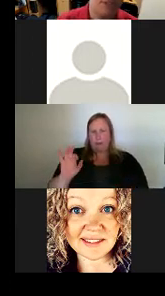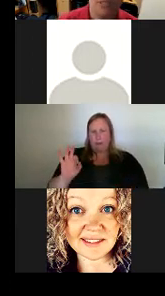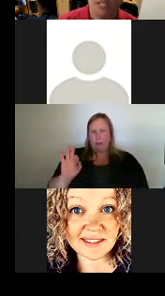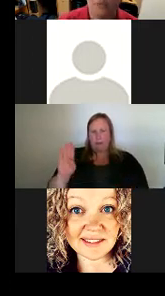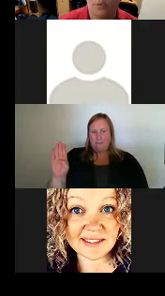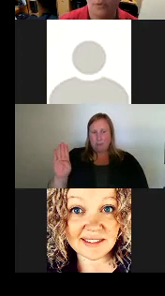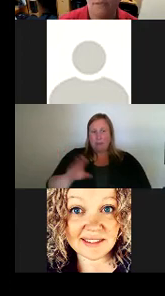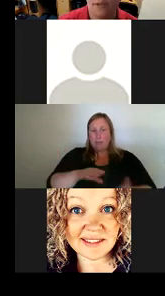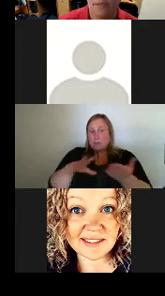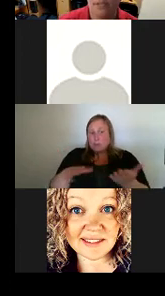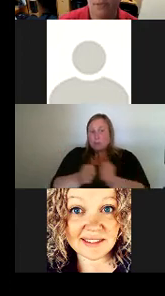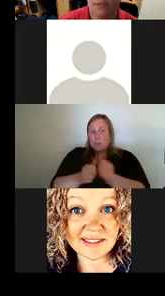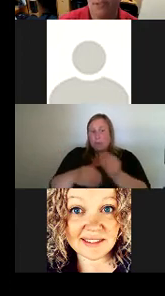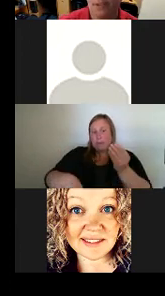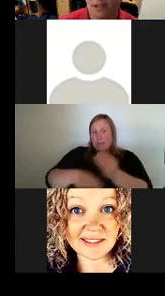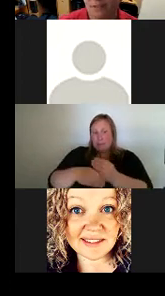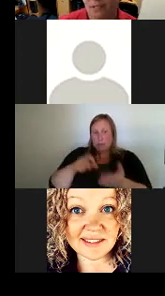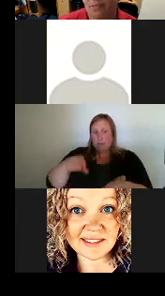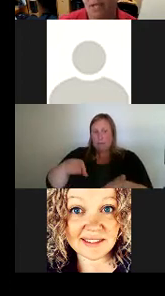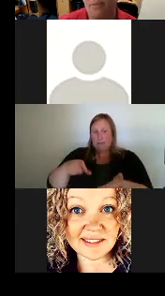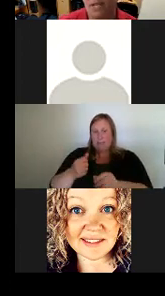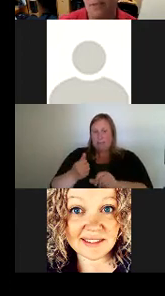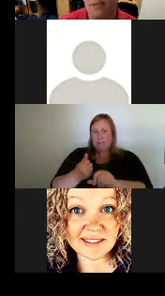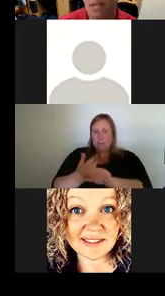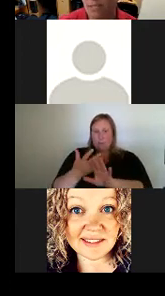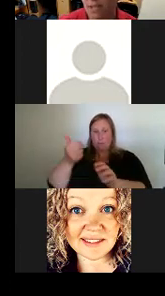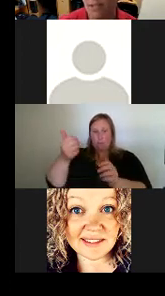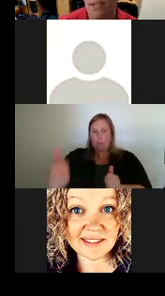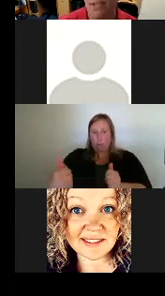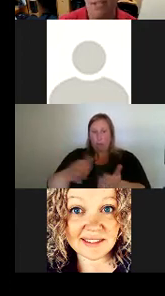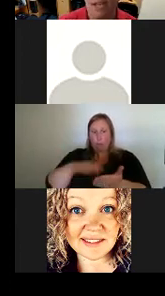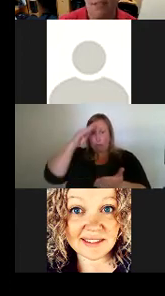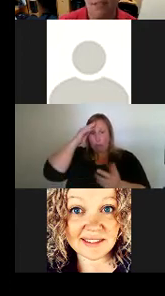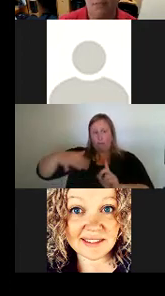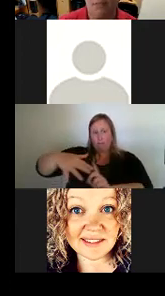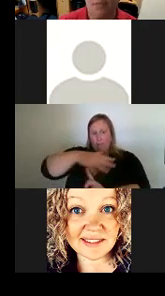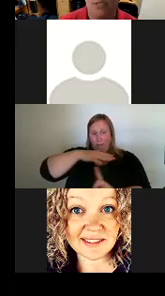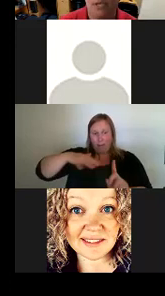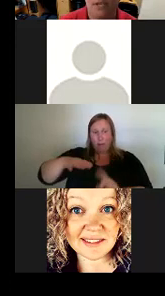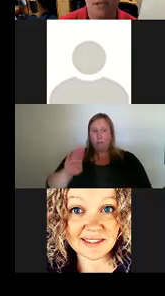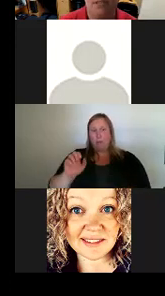BY BENETECH AND CAST AND BRIDGE MULTIMEDIA AND IT HAS A